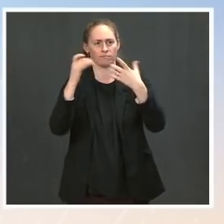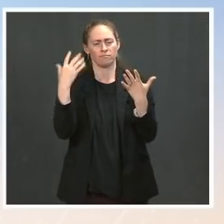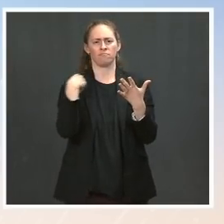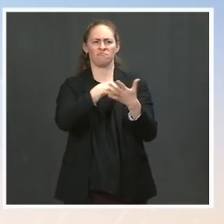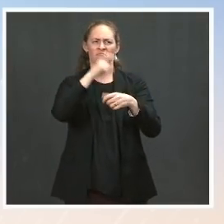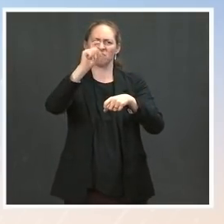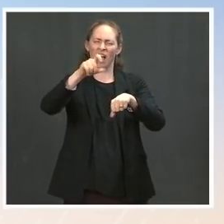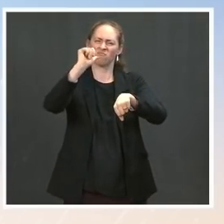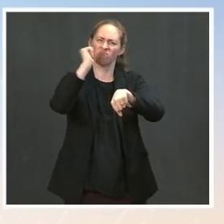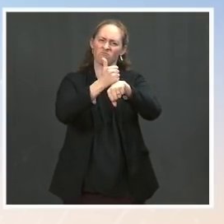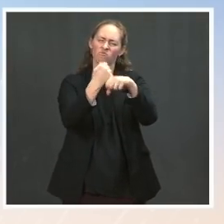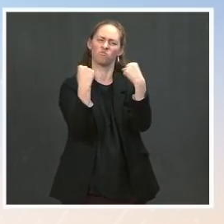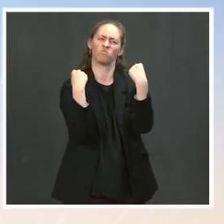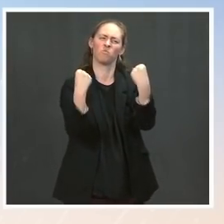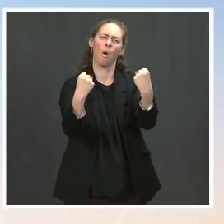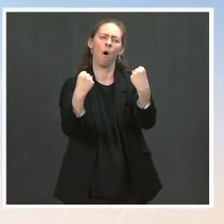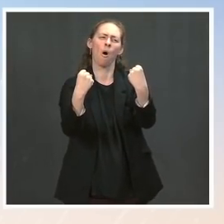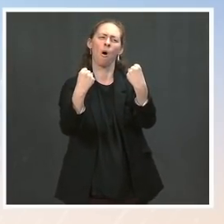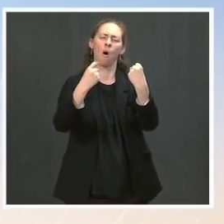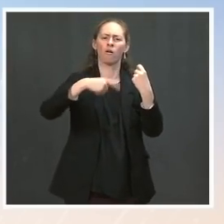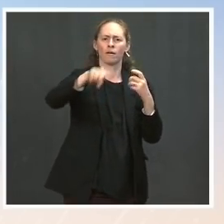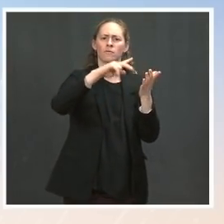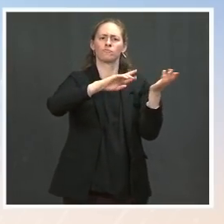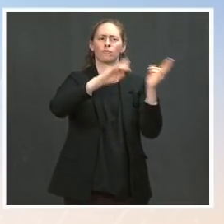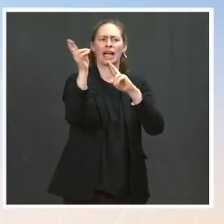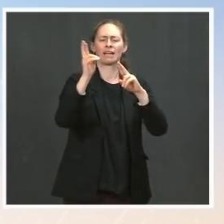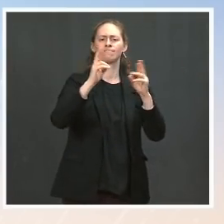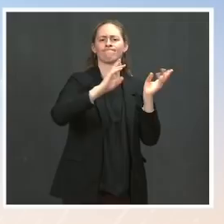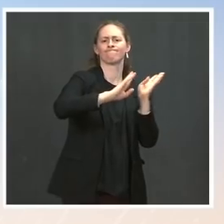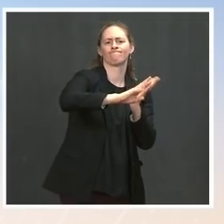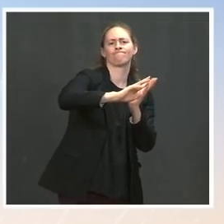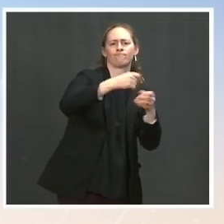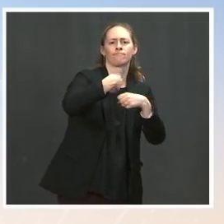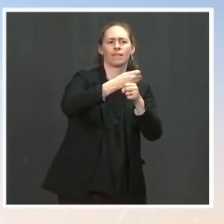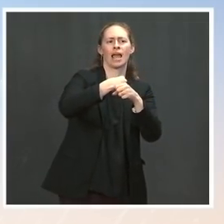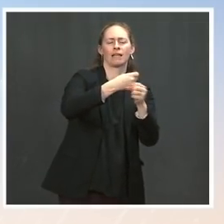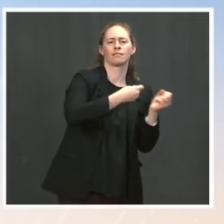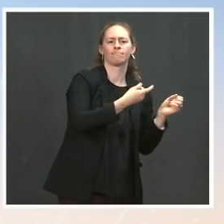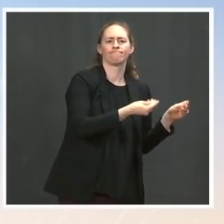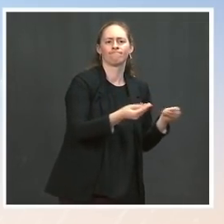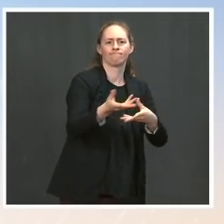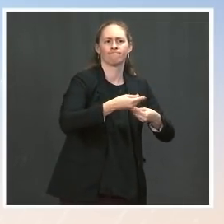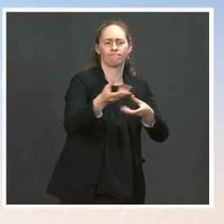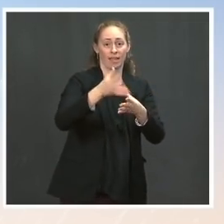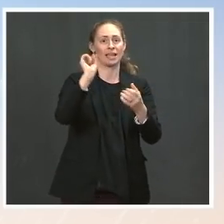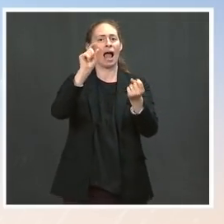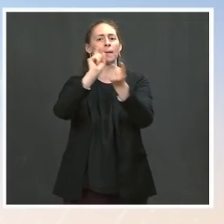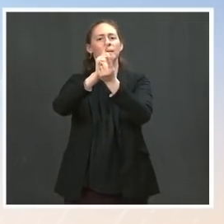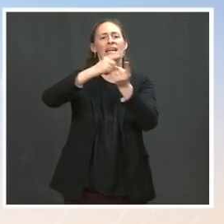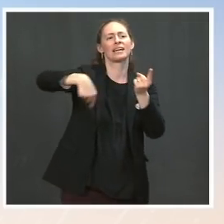so we can meet the growing global demand for these vehicles and components. And the settlement we announced over the weekend --